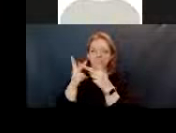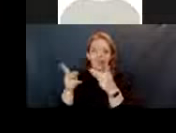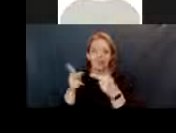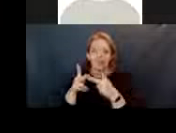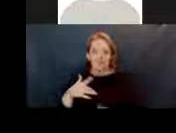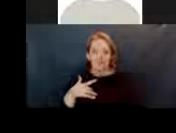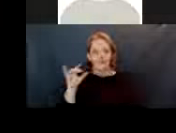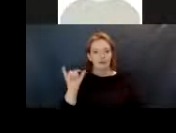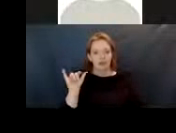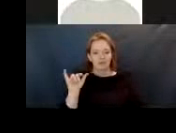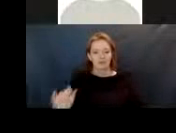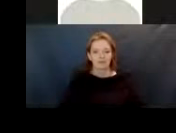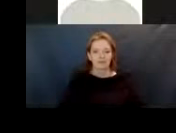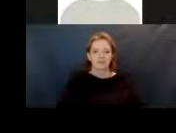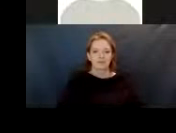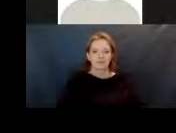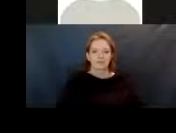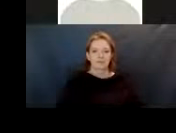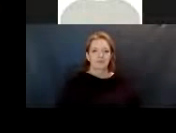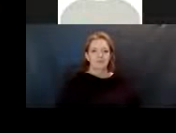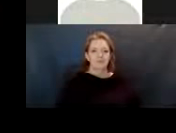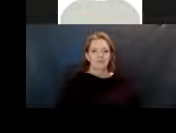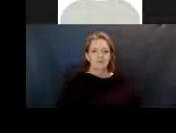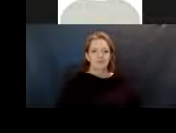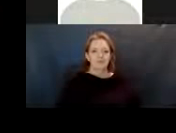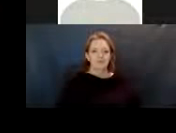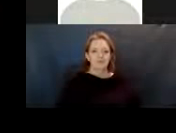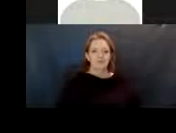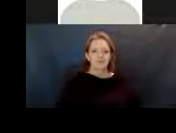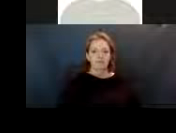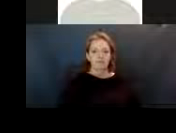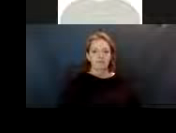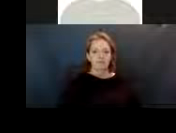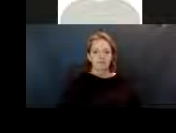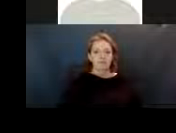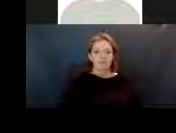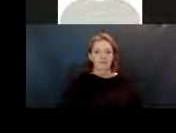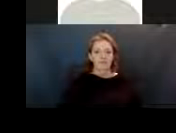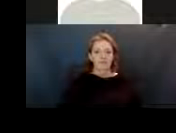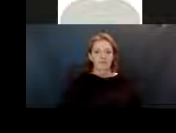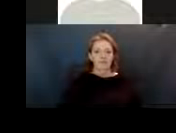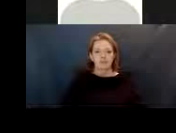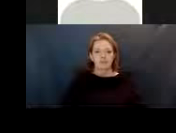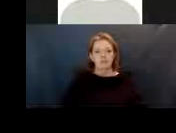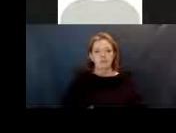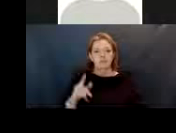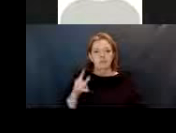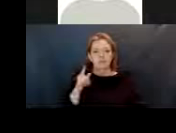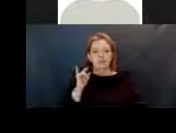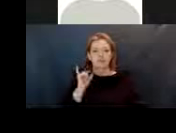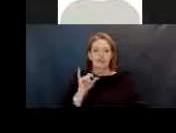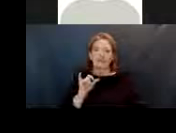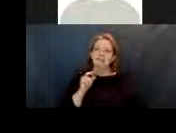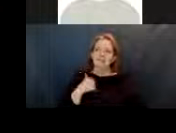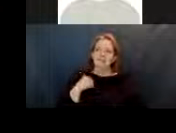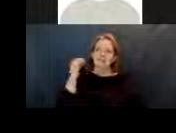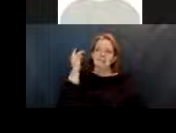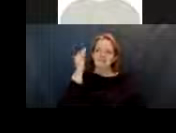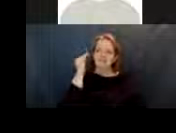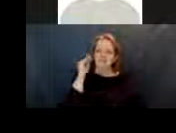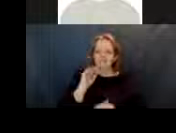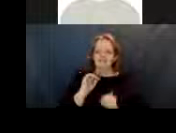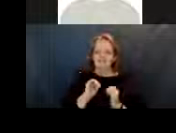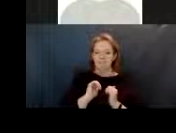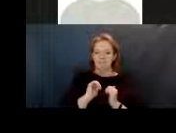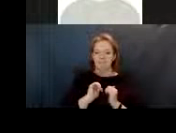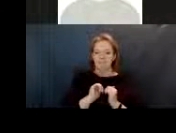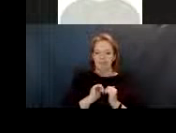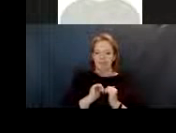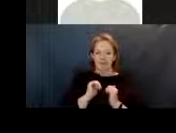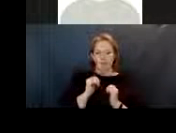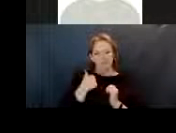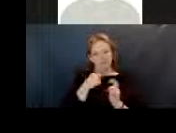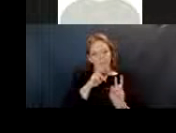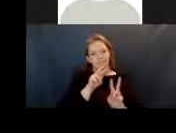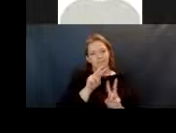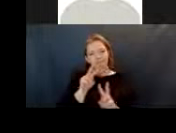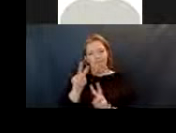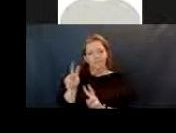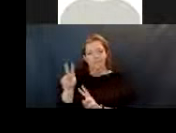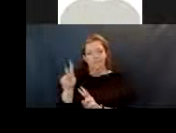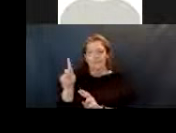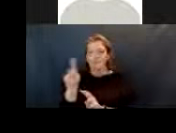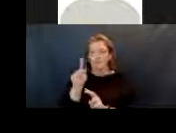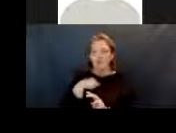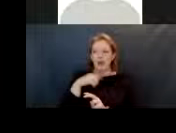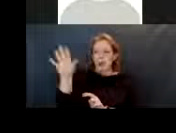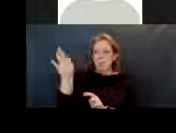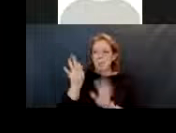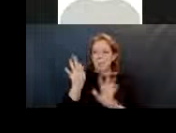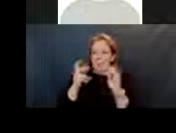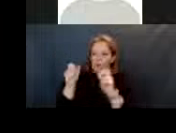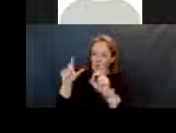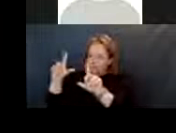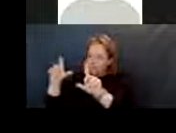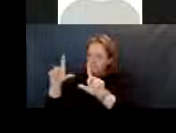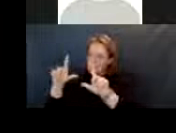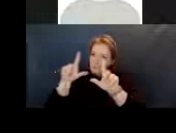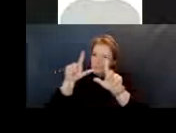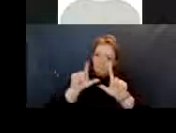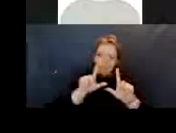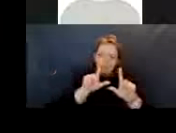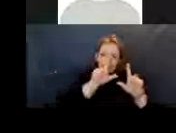about the way I've sort of chosen these parts of the landscape and the delta and the red